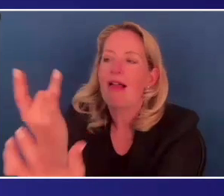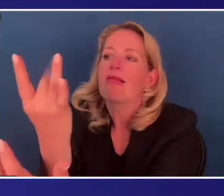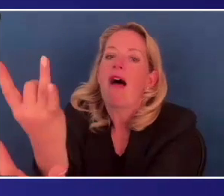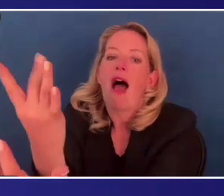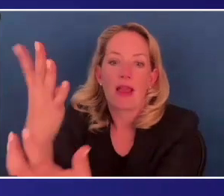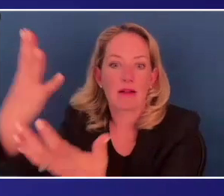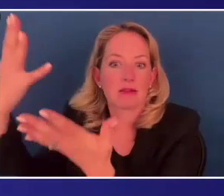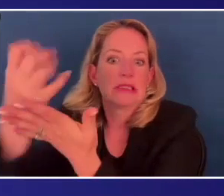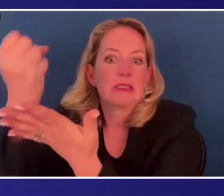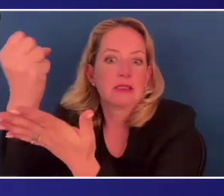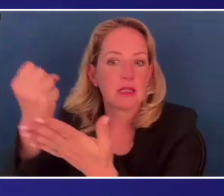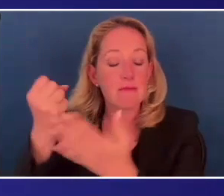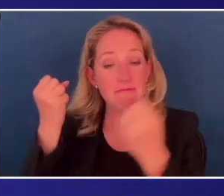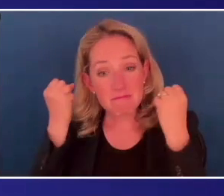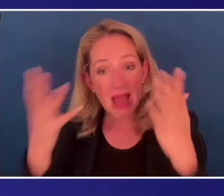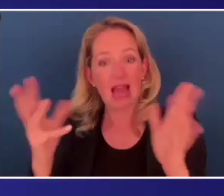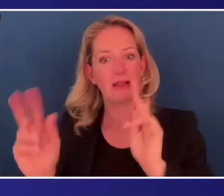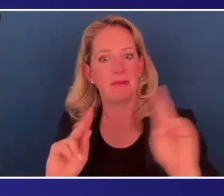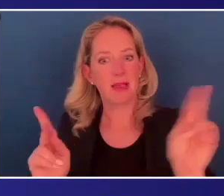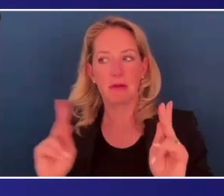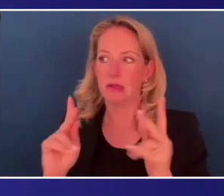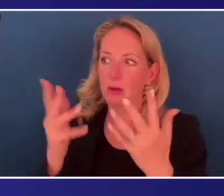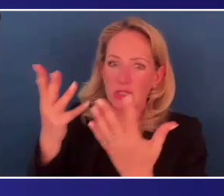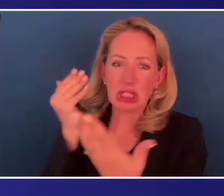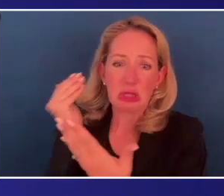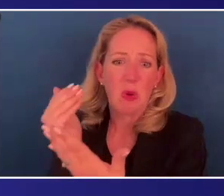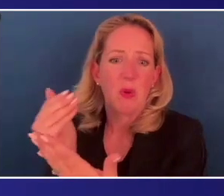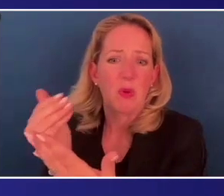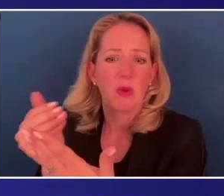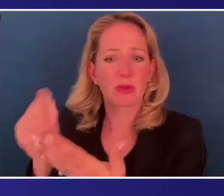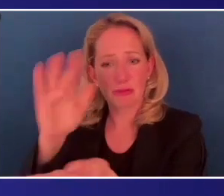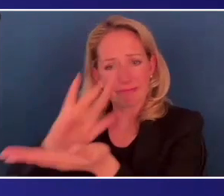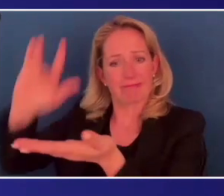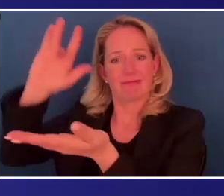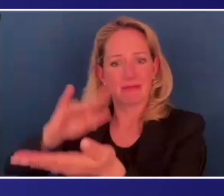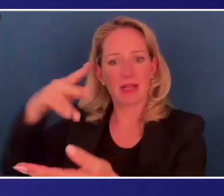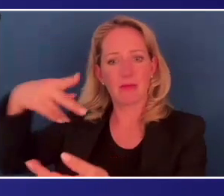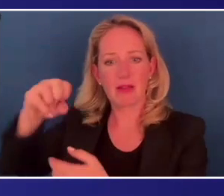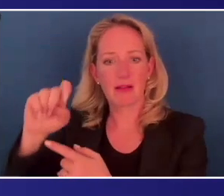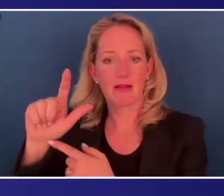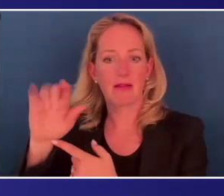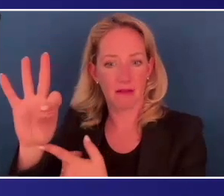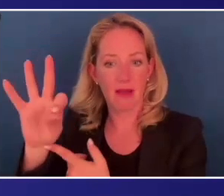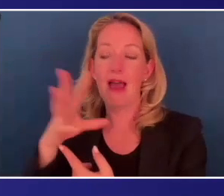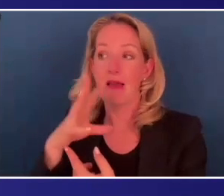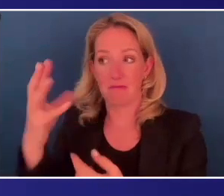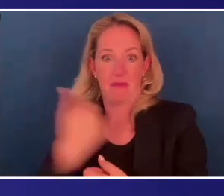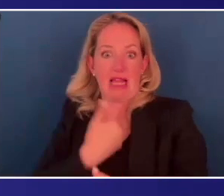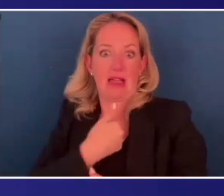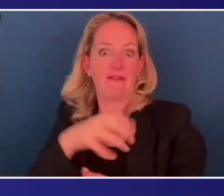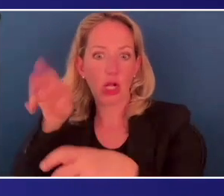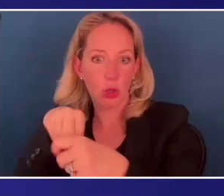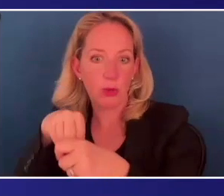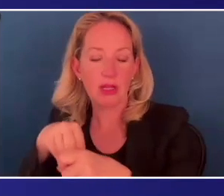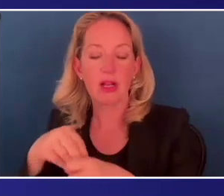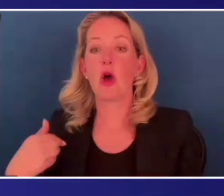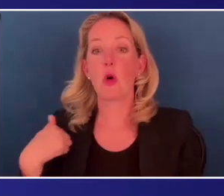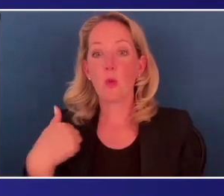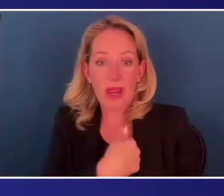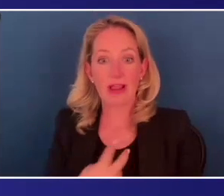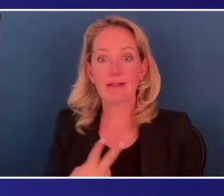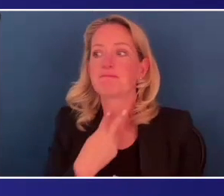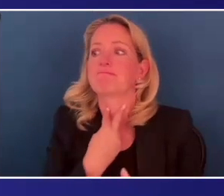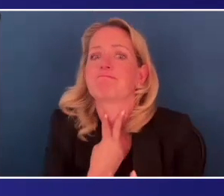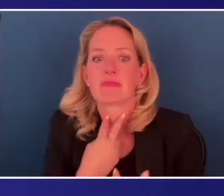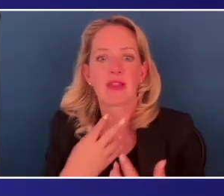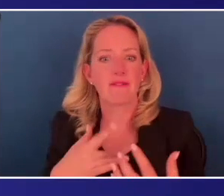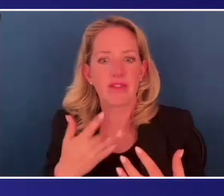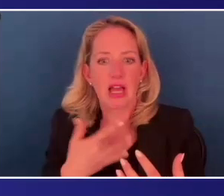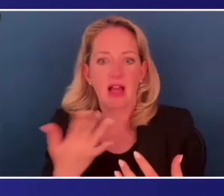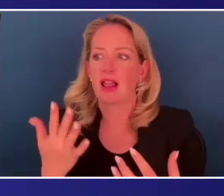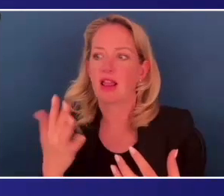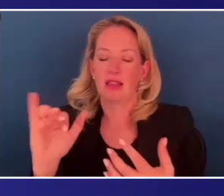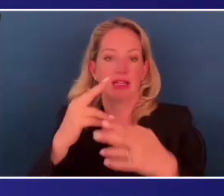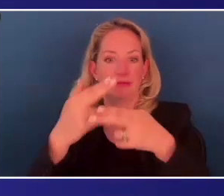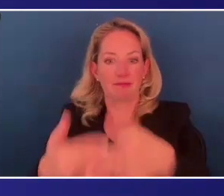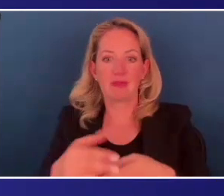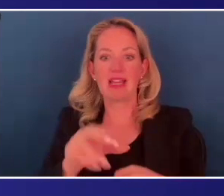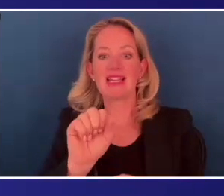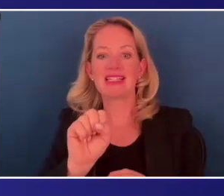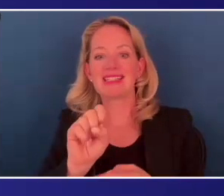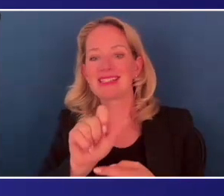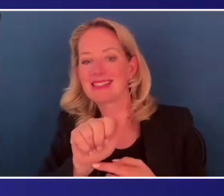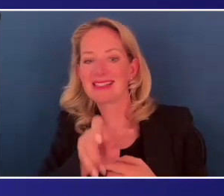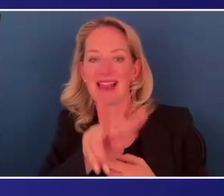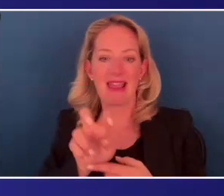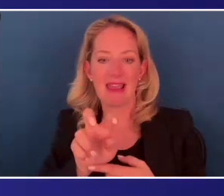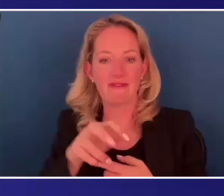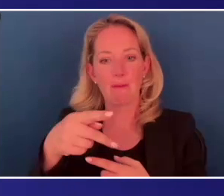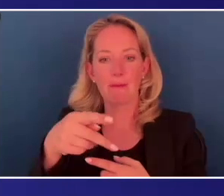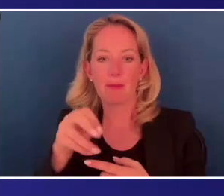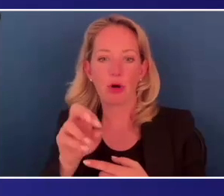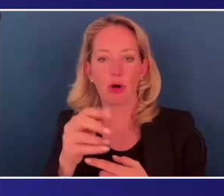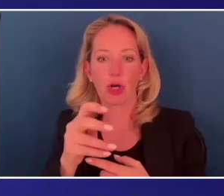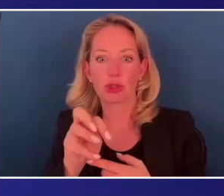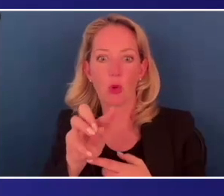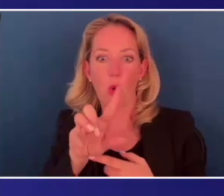And are so very close to the end, myself included. We are held in one has colloquially den known as come to be known as safe purgatory due to the mess of litigation that is in play.